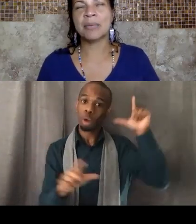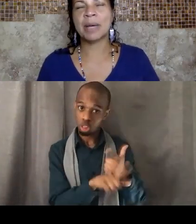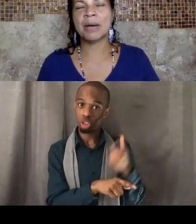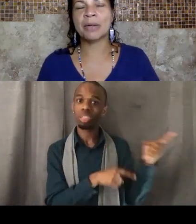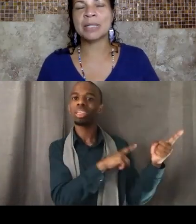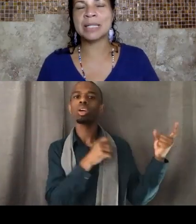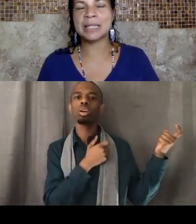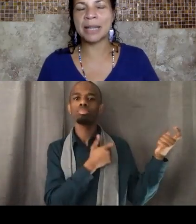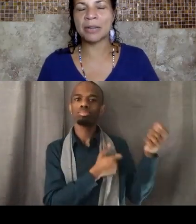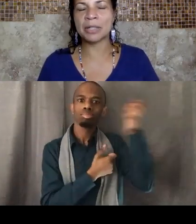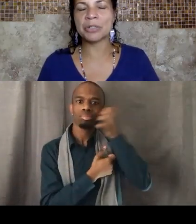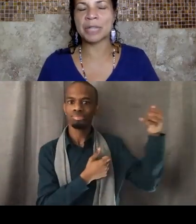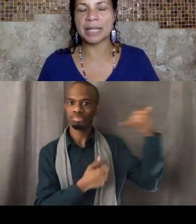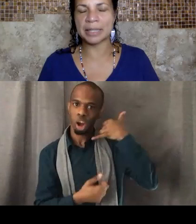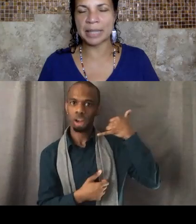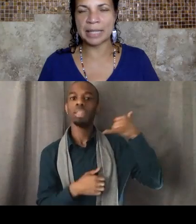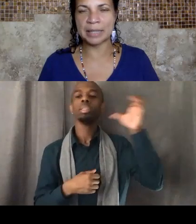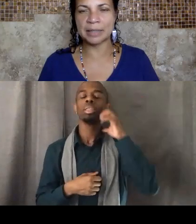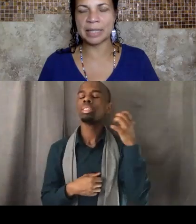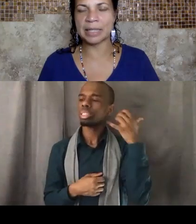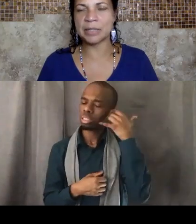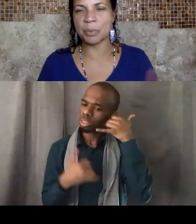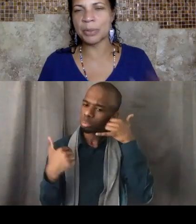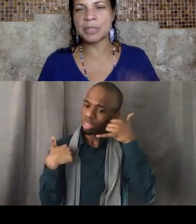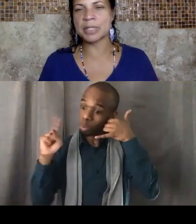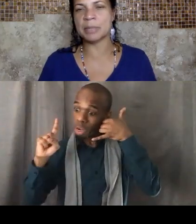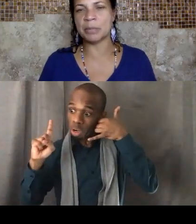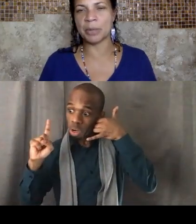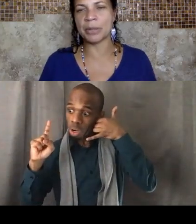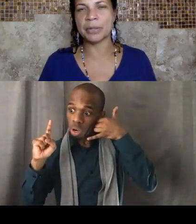"Well, sit down 'cause you're not gonna like it." And his words to me were,